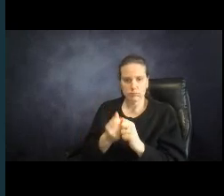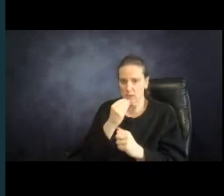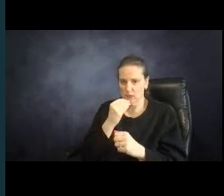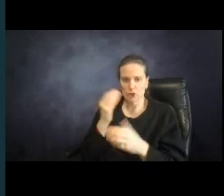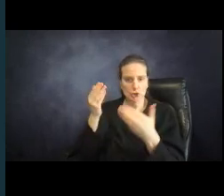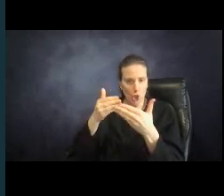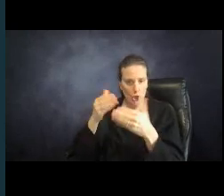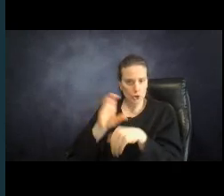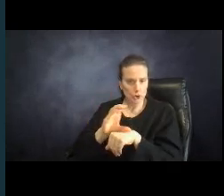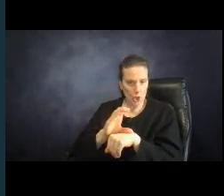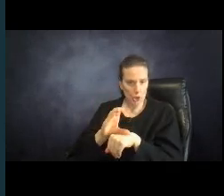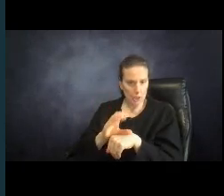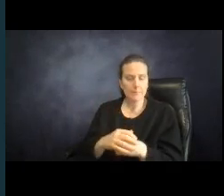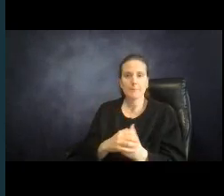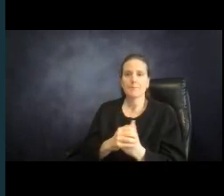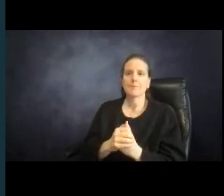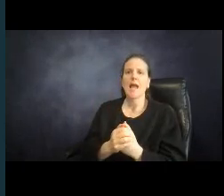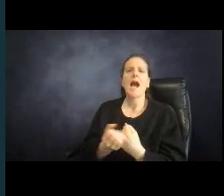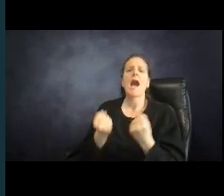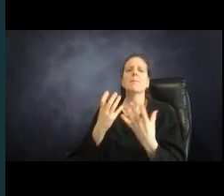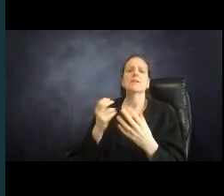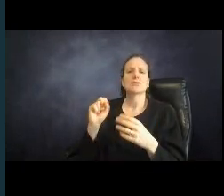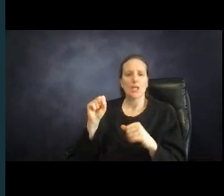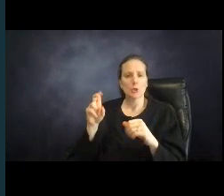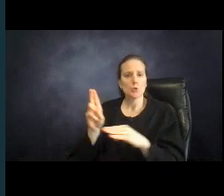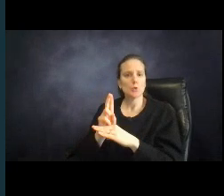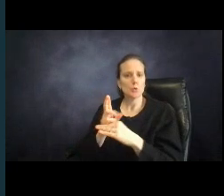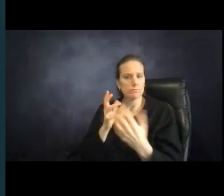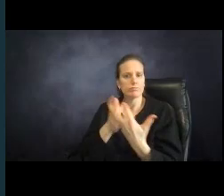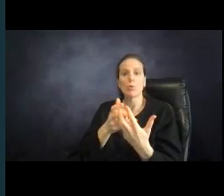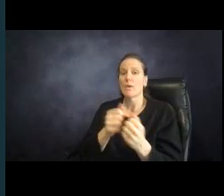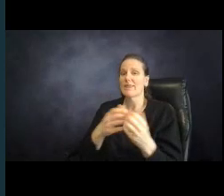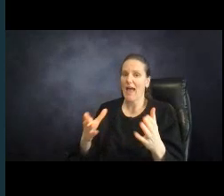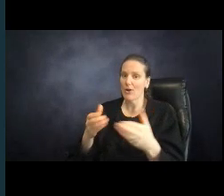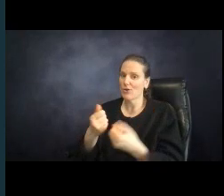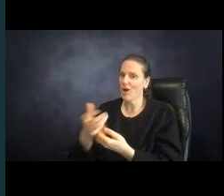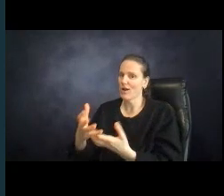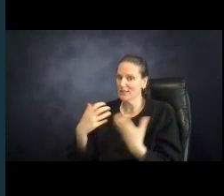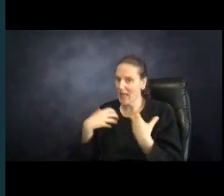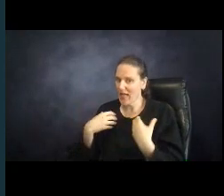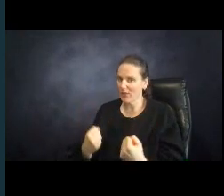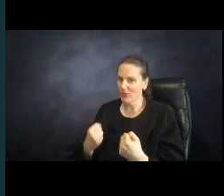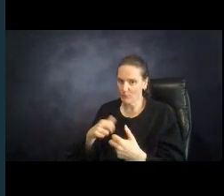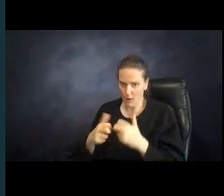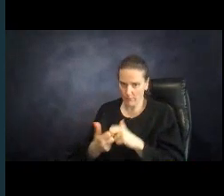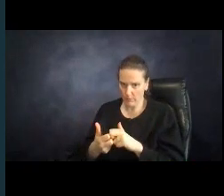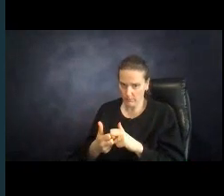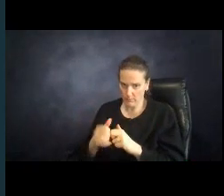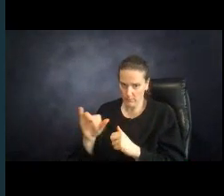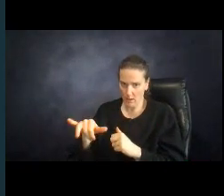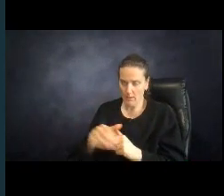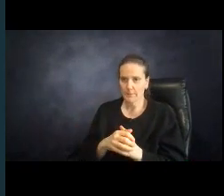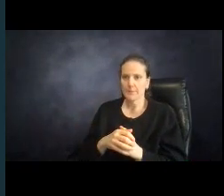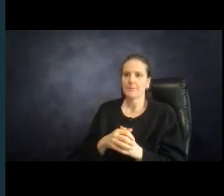So it's, it's how much can you use efficiently without causing health problems. So this is gonna, this is gonna speak to